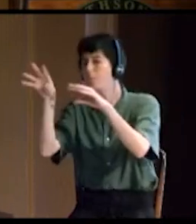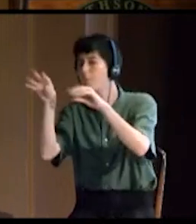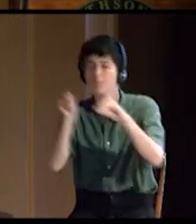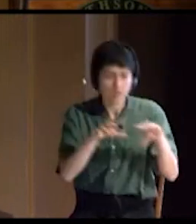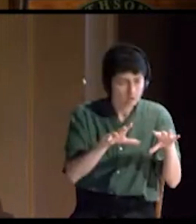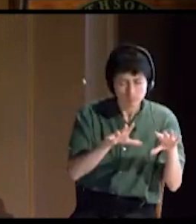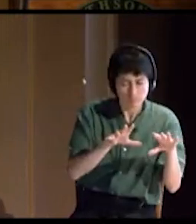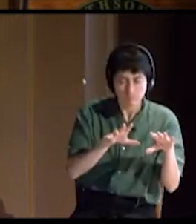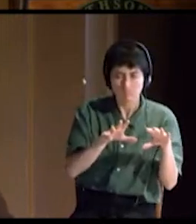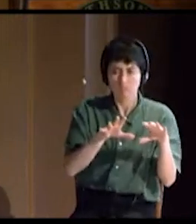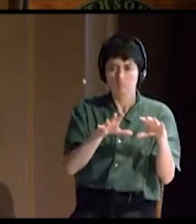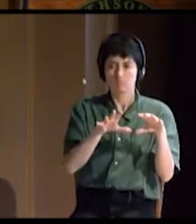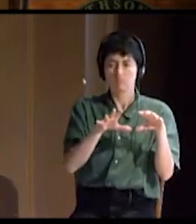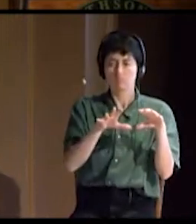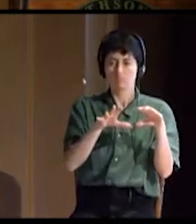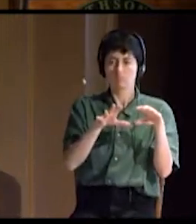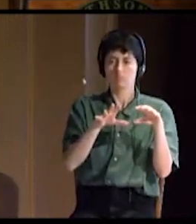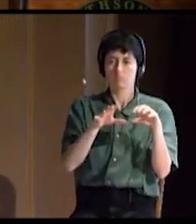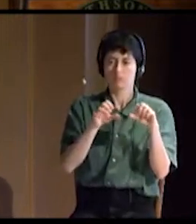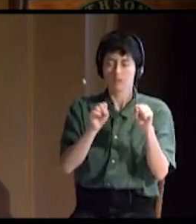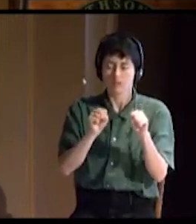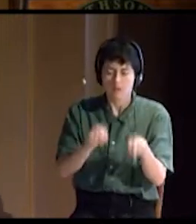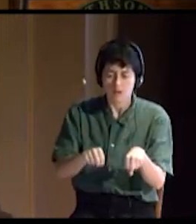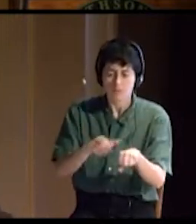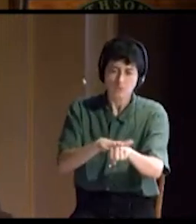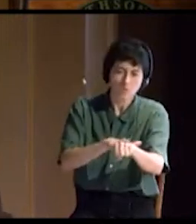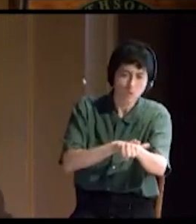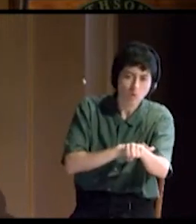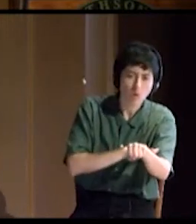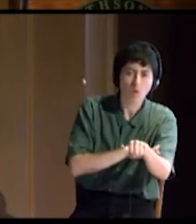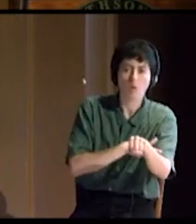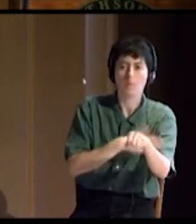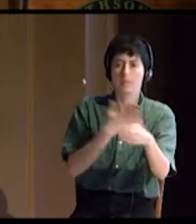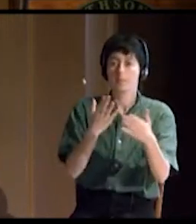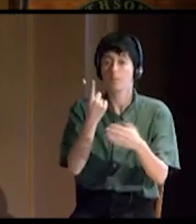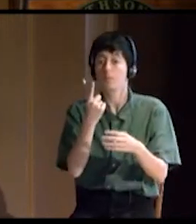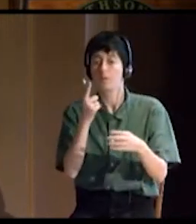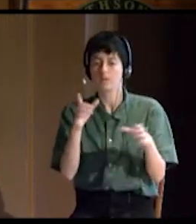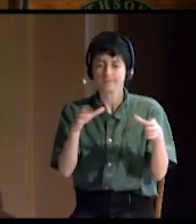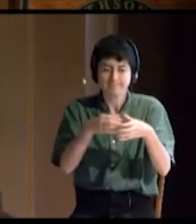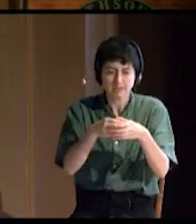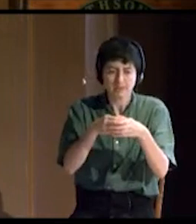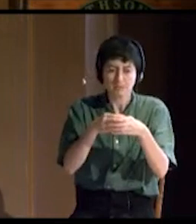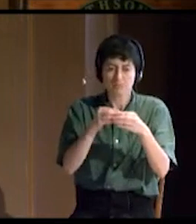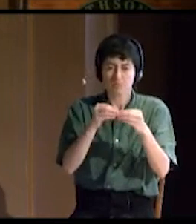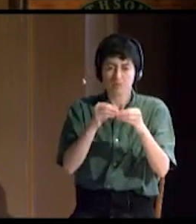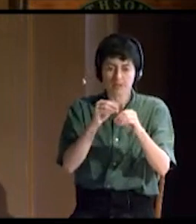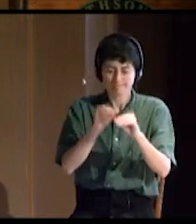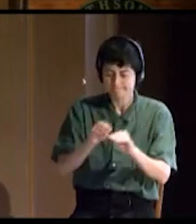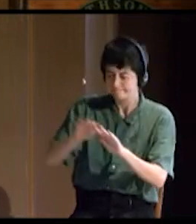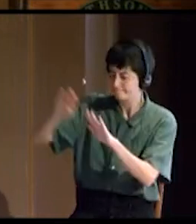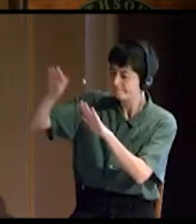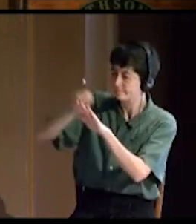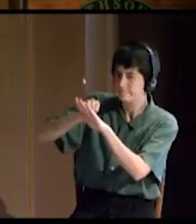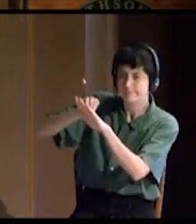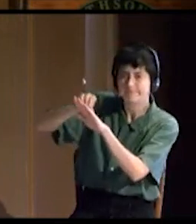to track their shifting preferred habitat, or it may happen on on deeper timescales, such as lineages moving from one region